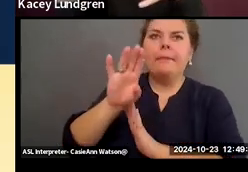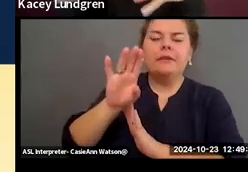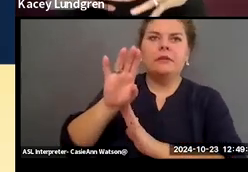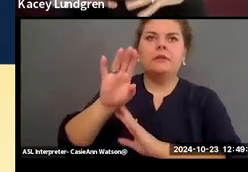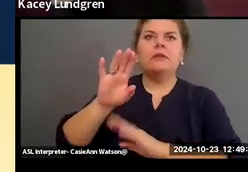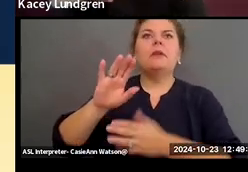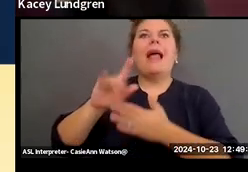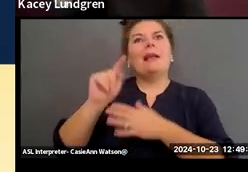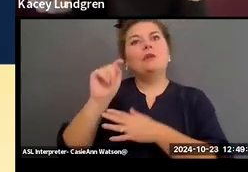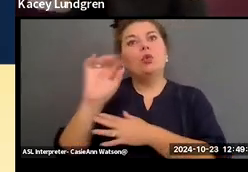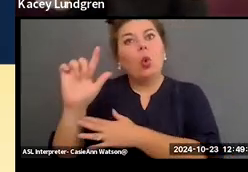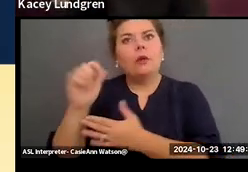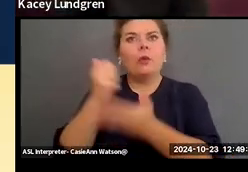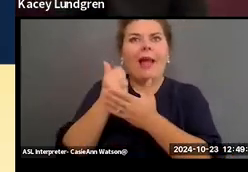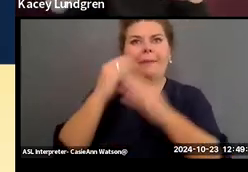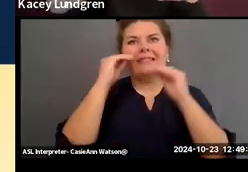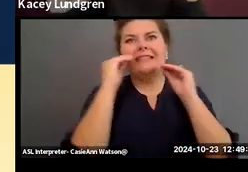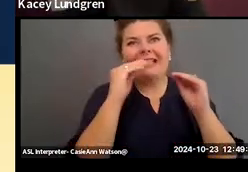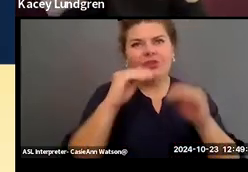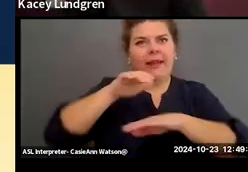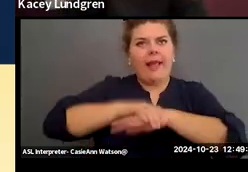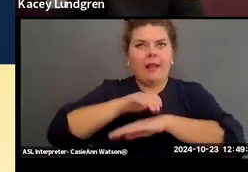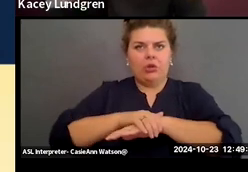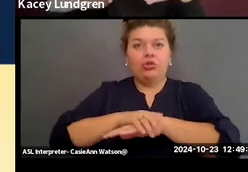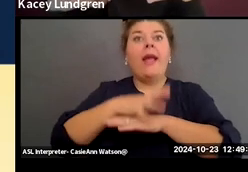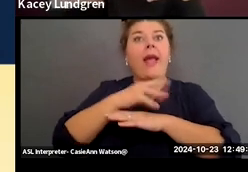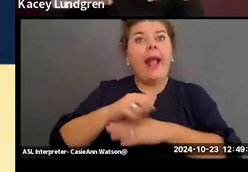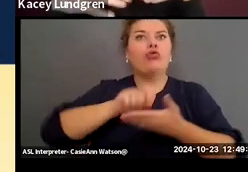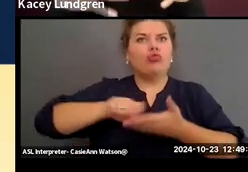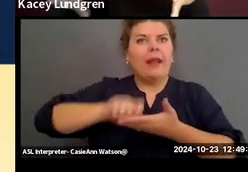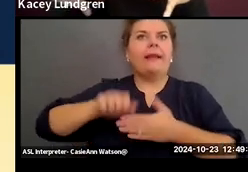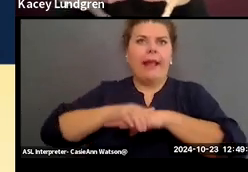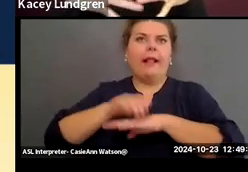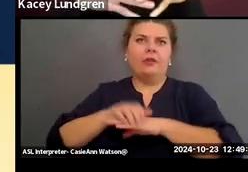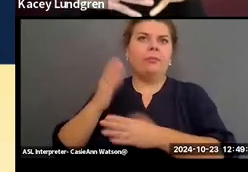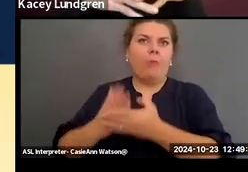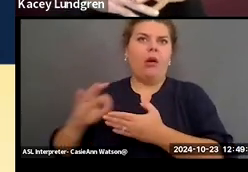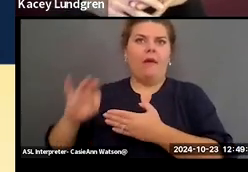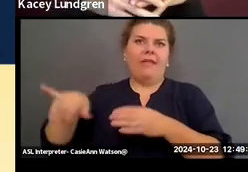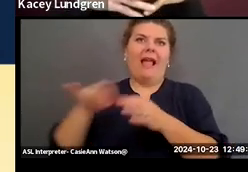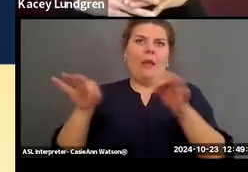as a tool to help teach the English and the written English aspect of those languages.